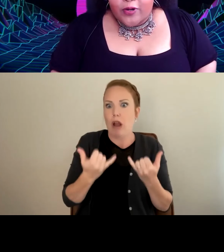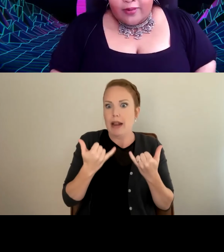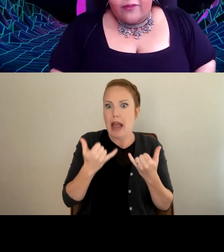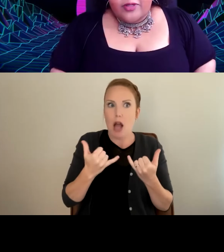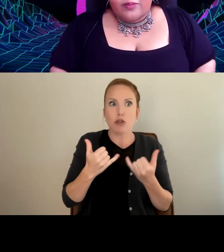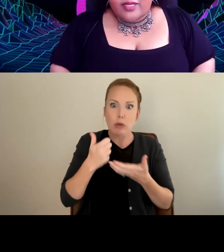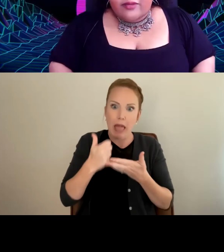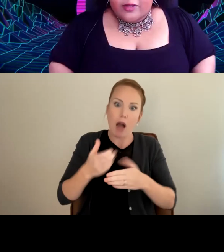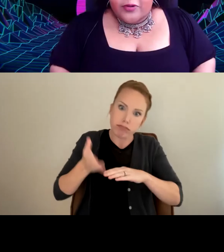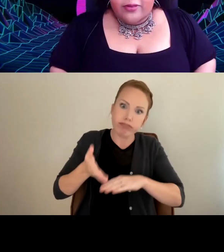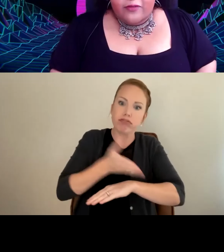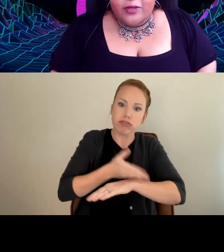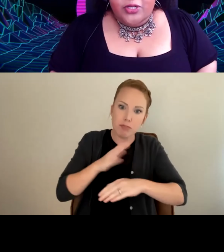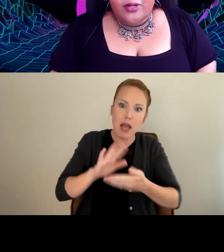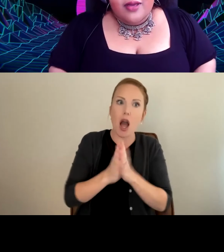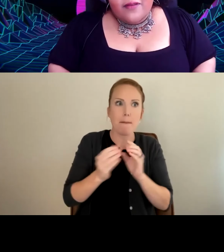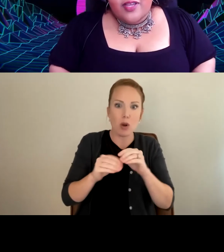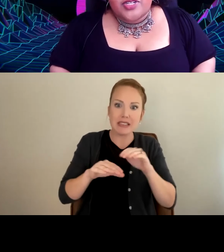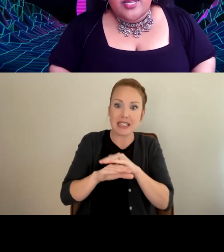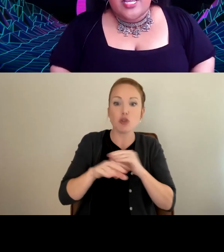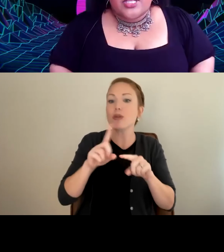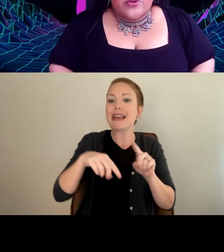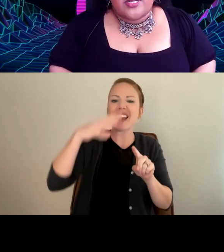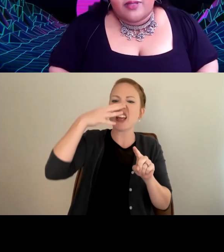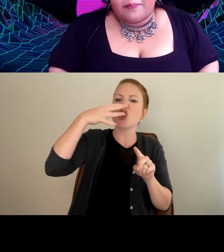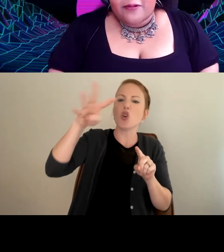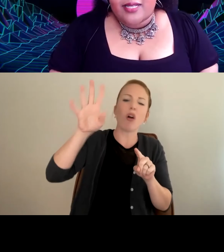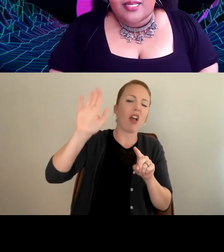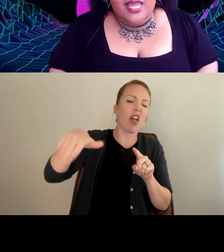the future. Because if you ignore the future, eventually it's going to be the present. And